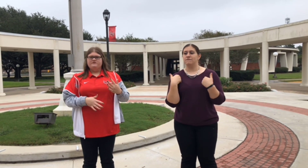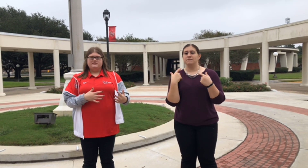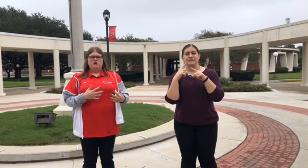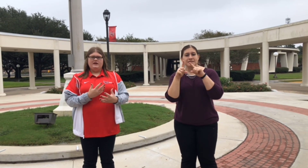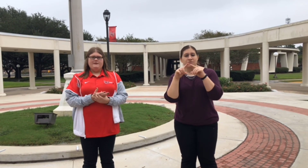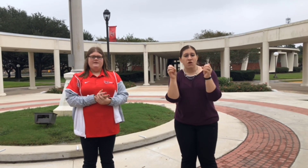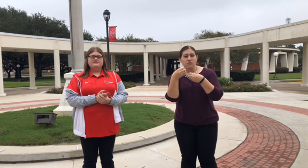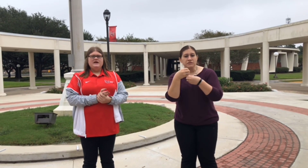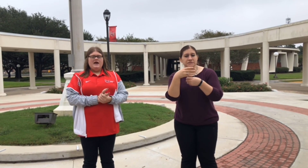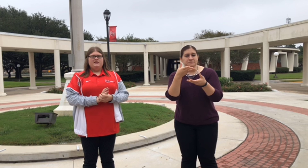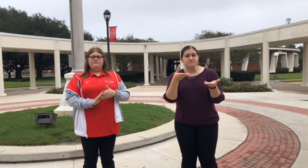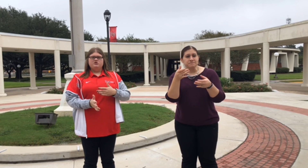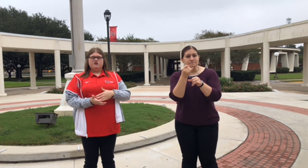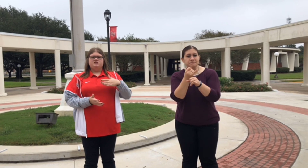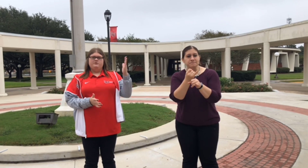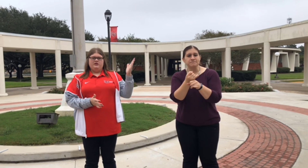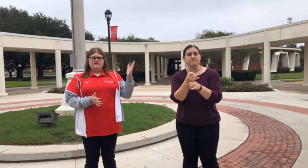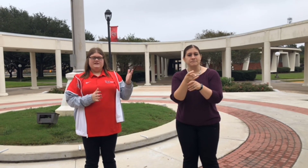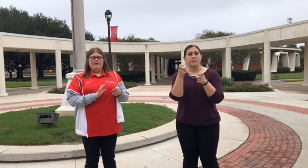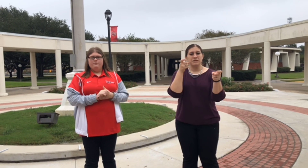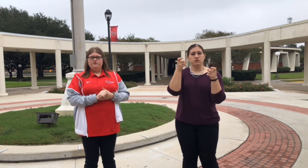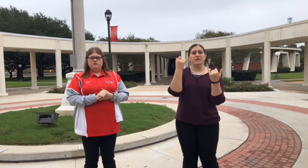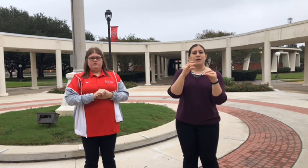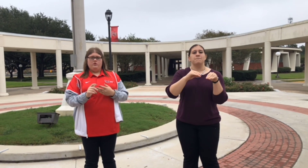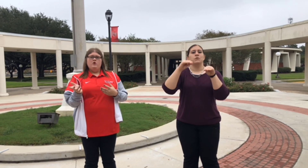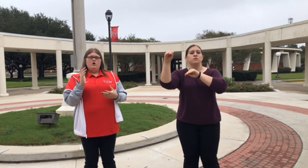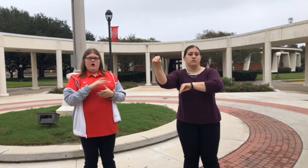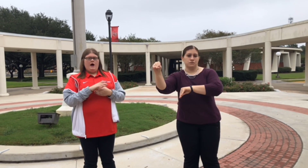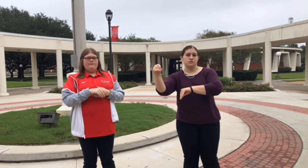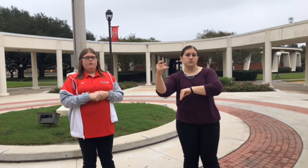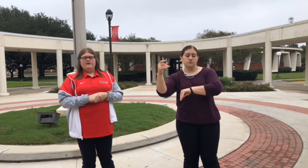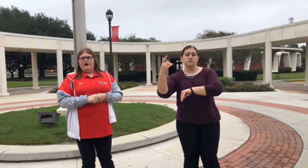offices on campus and the administration building is now moved which we will point out